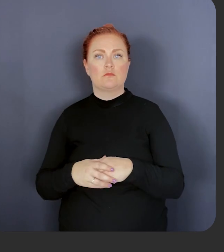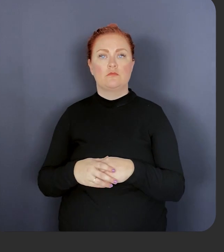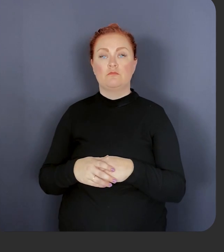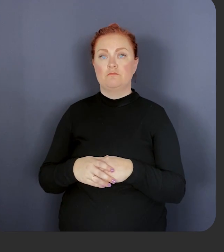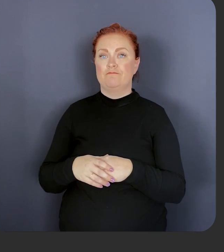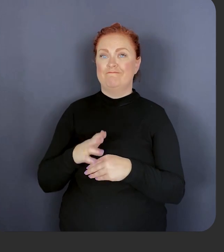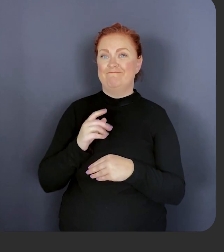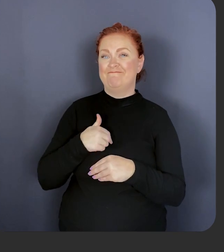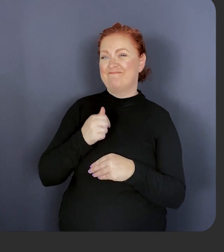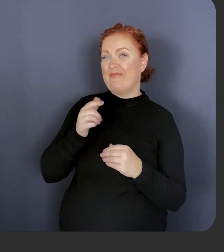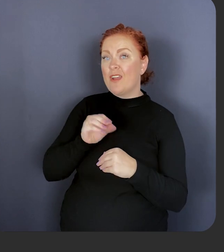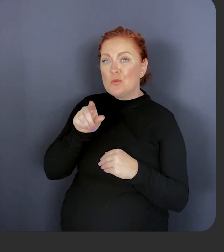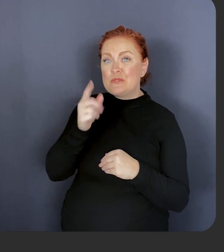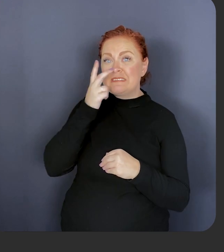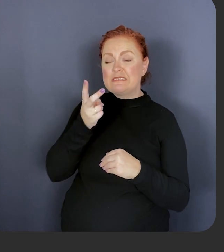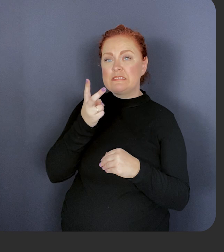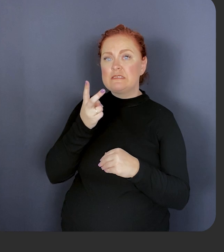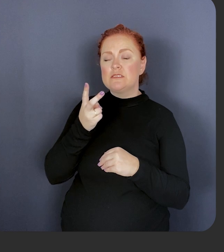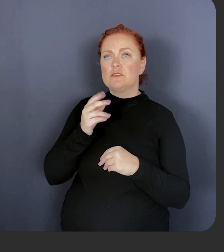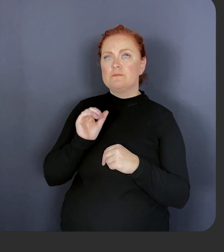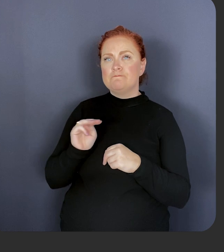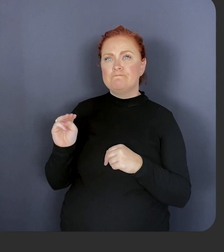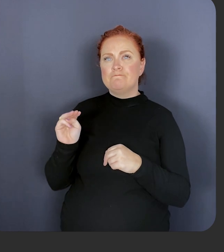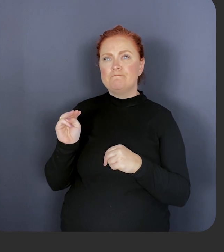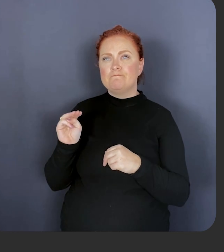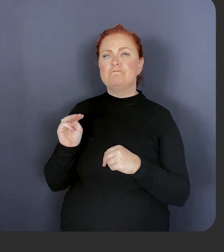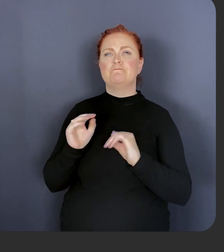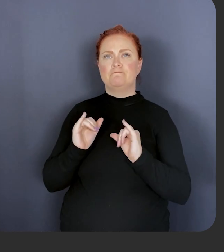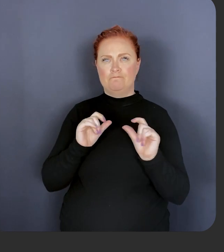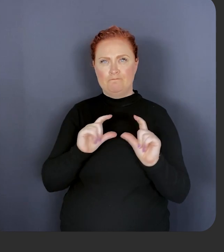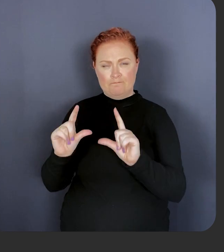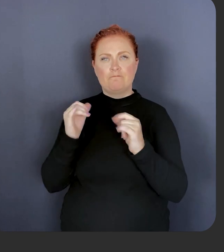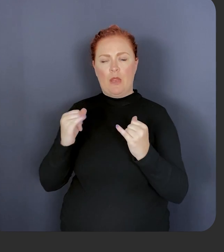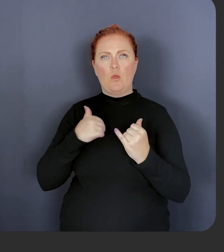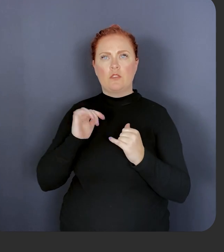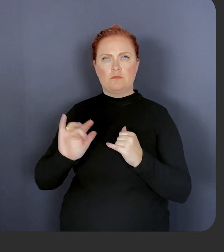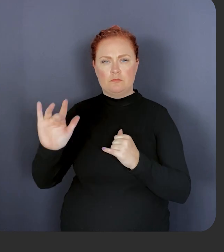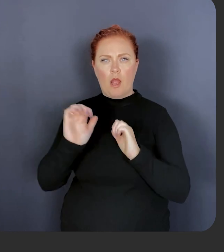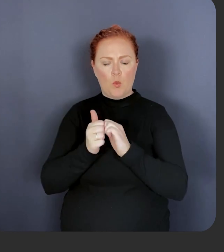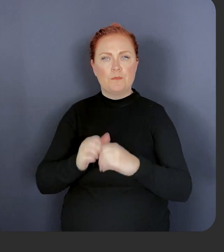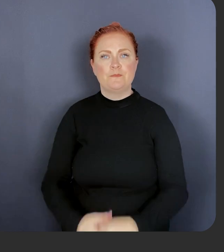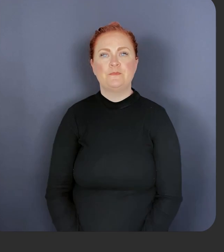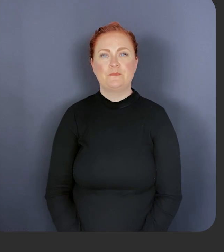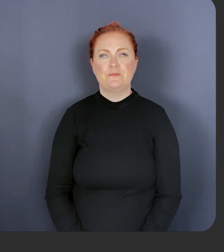you can see that guy can navigate through--